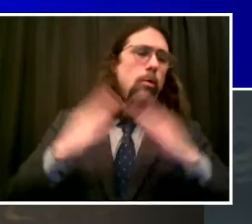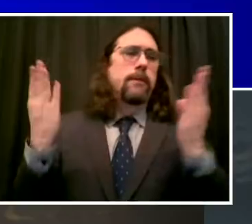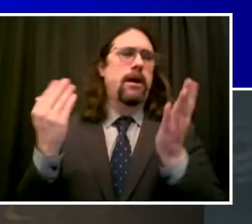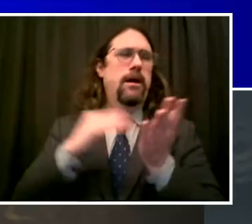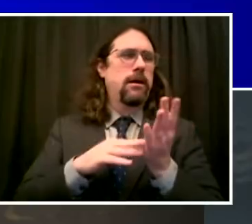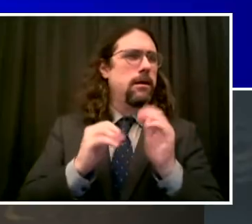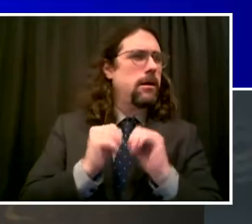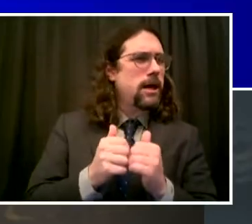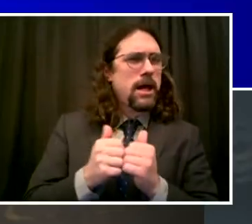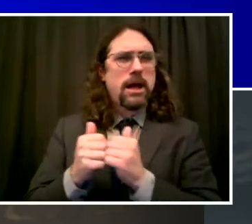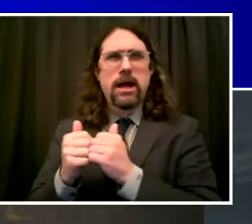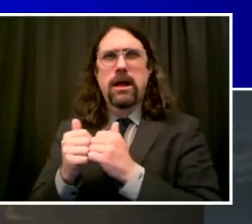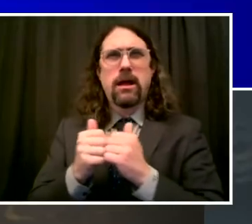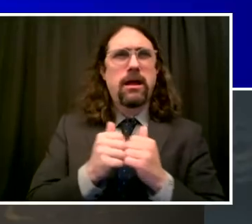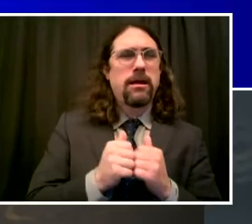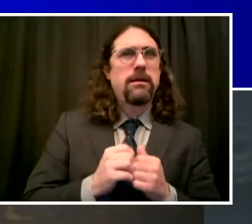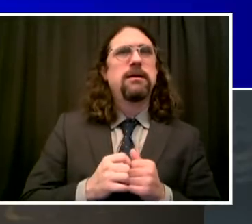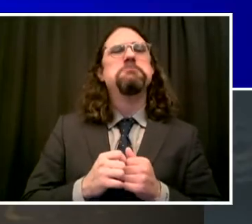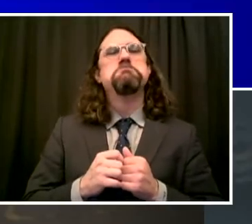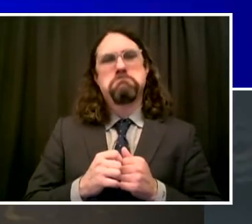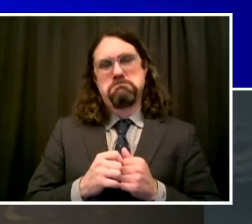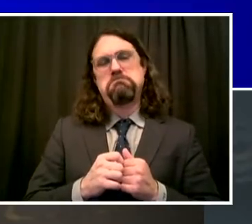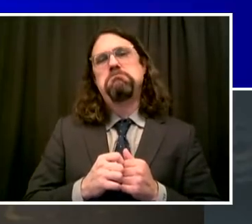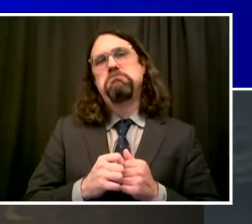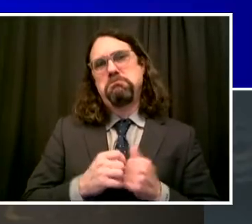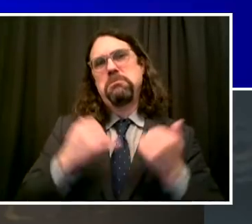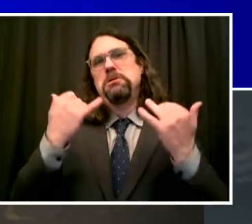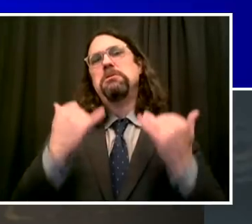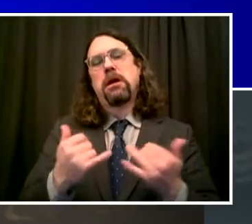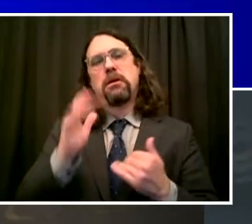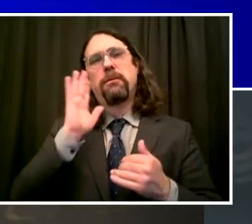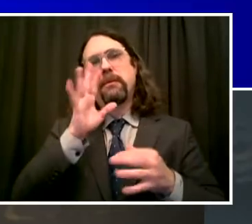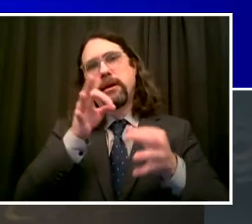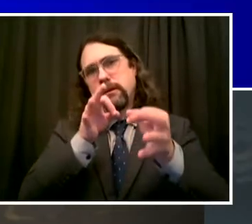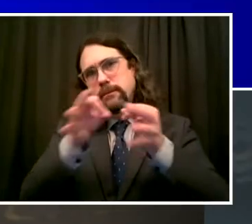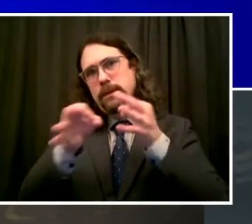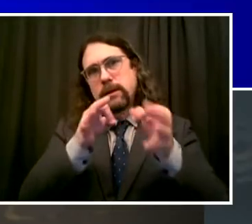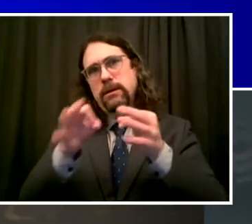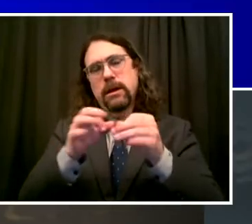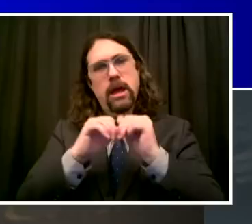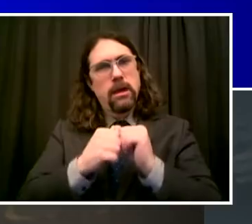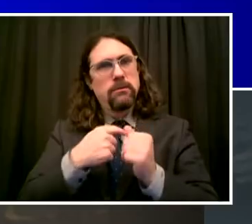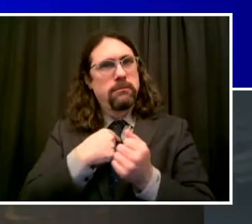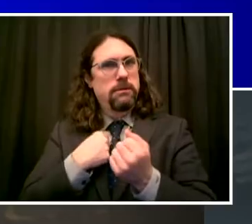FORD. SO I H TWO PERSONNEL ANNOUNCEMENTS TODAY RELATED TO THE NEW APPROACH WE'RE GOING TO TAKE TO SMALL BUSINESS IN THIS